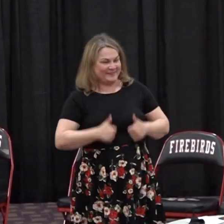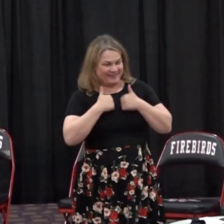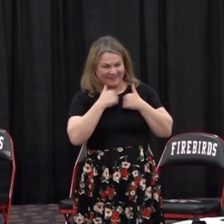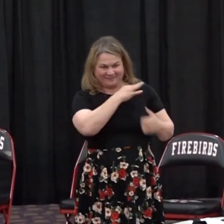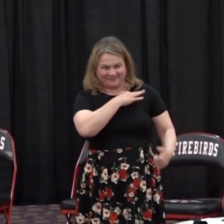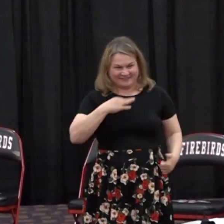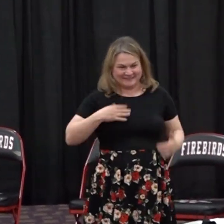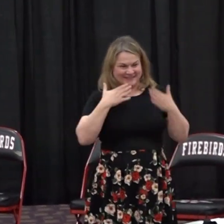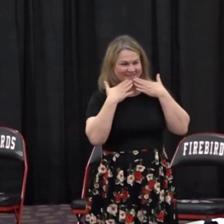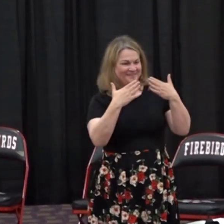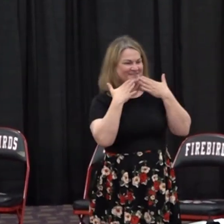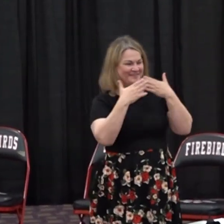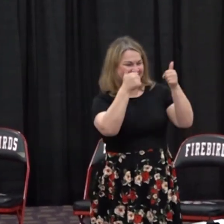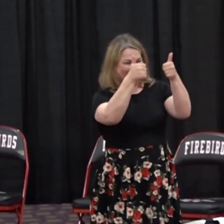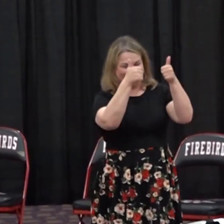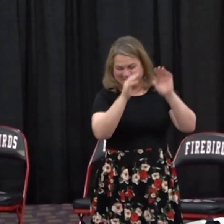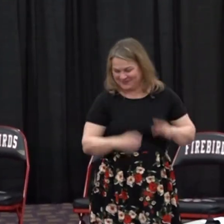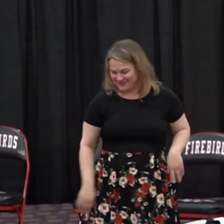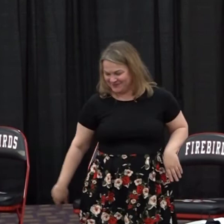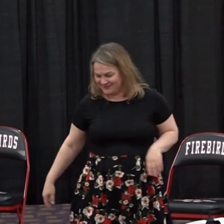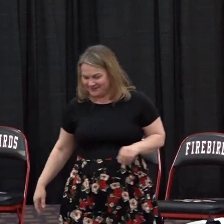Thank you Student Life staff.